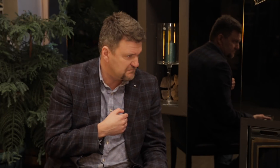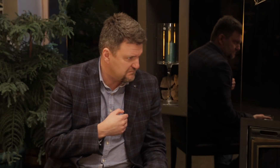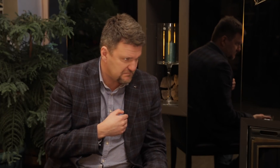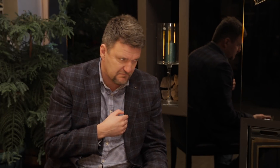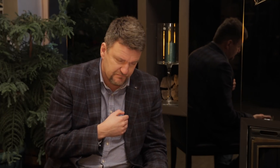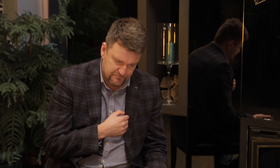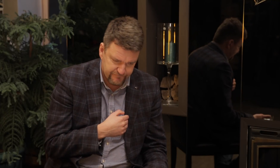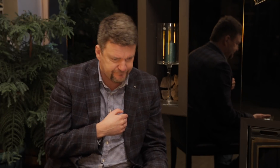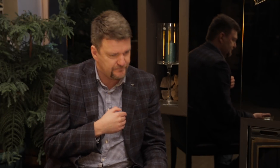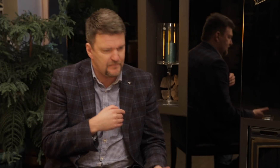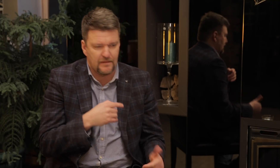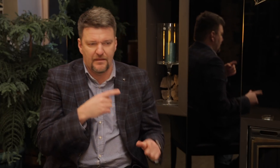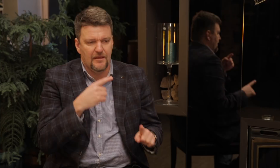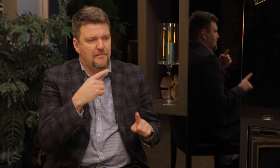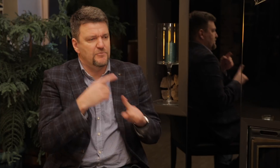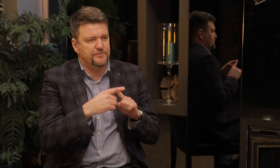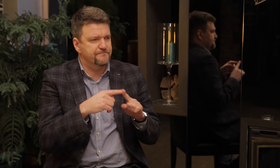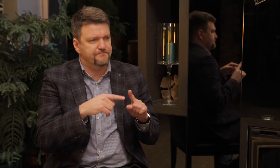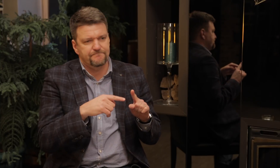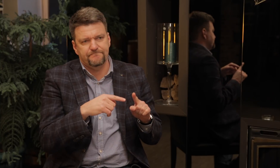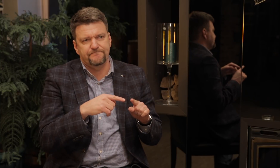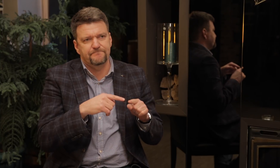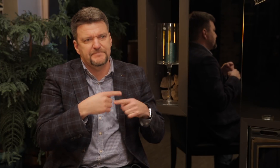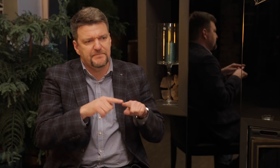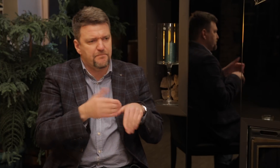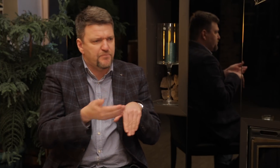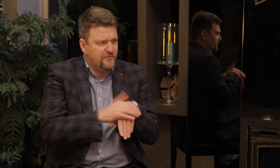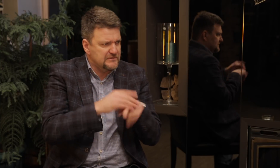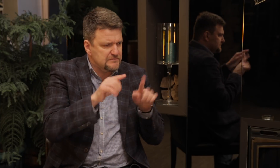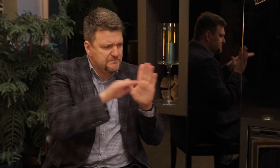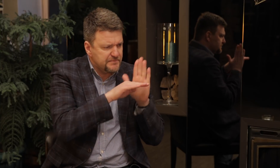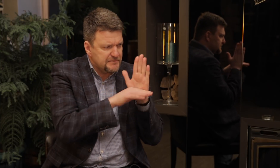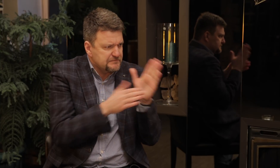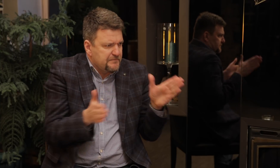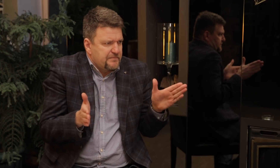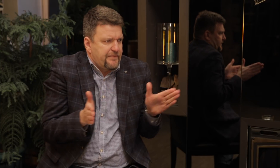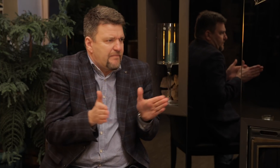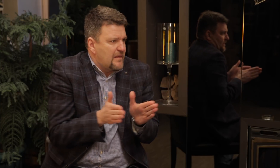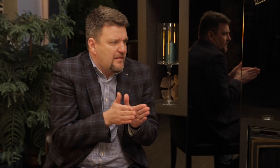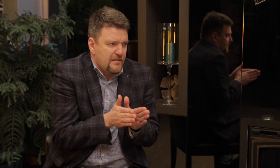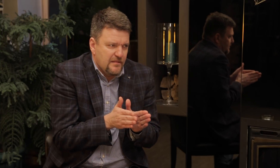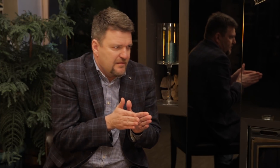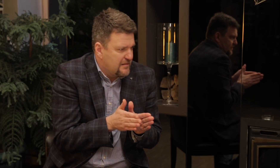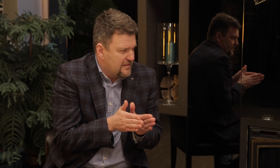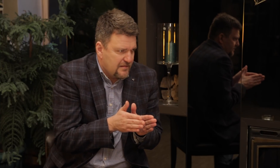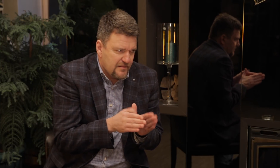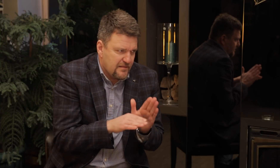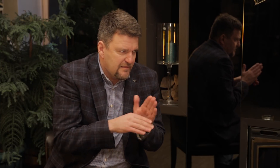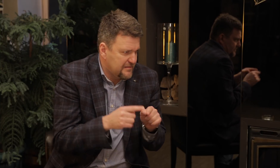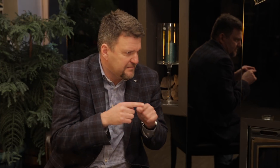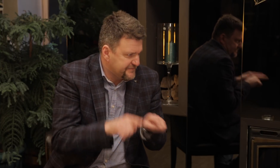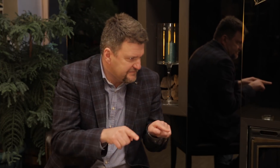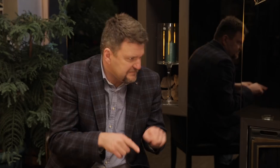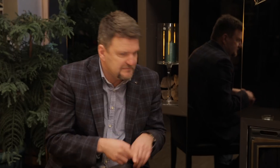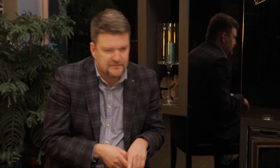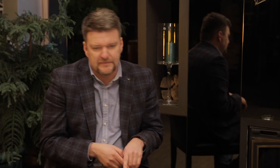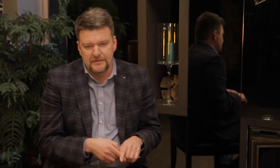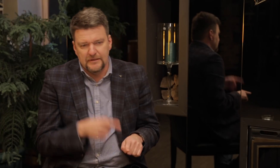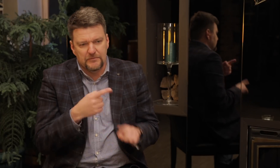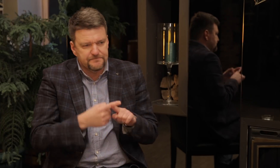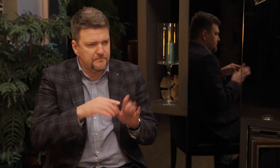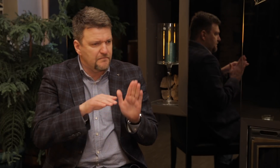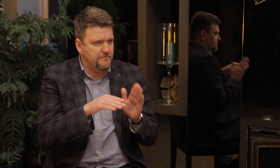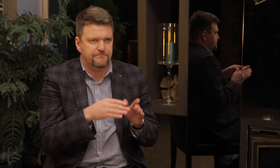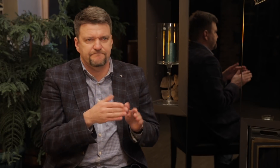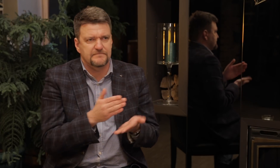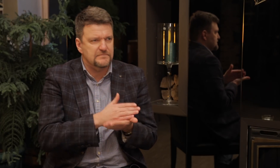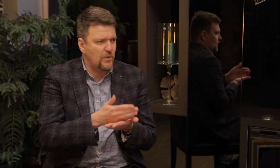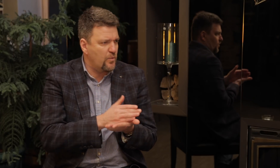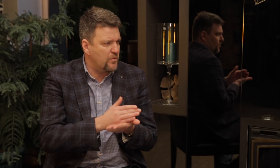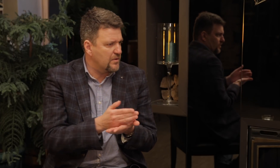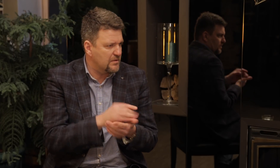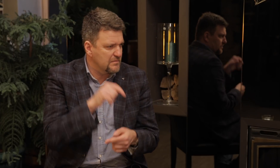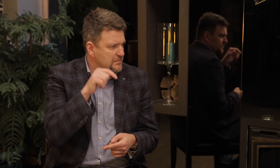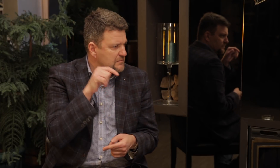their program is limited to a few skills, and especially with interpreters.